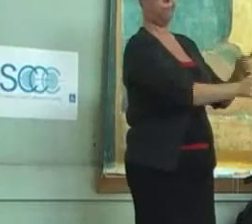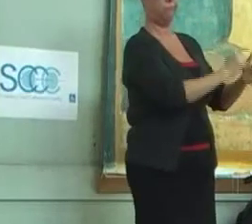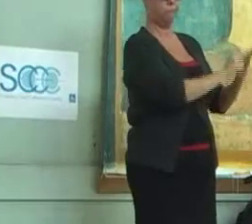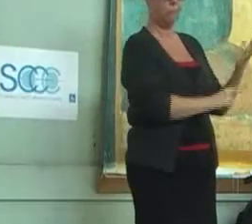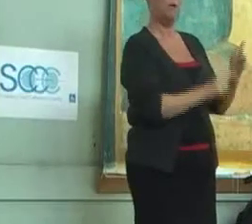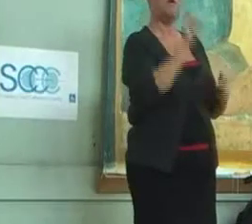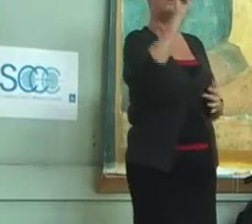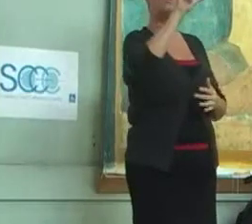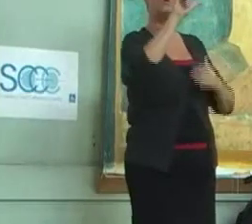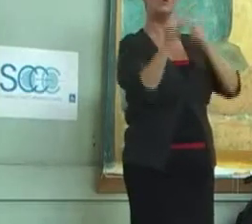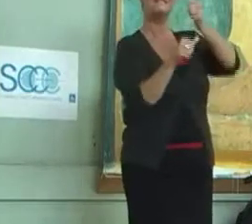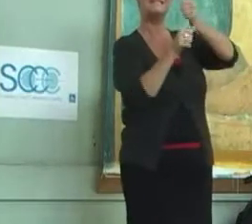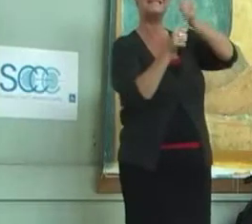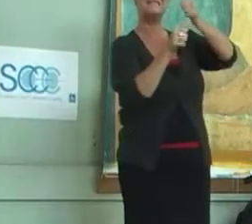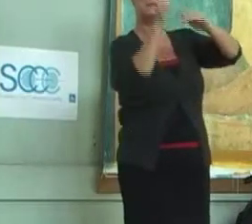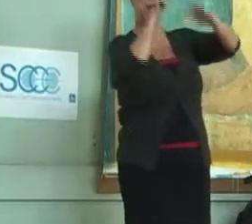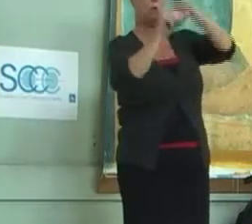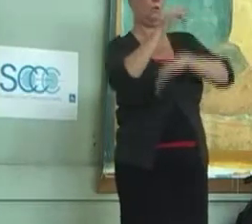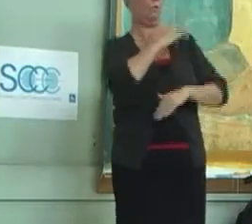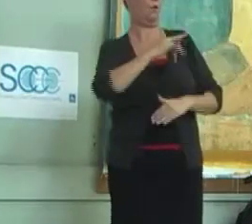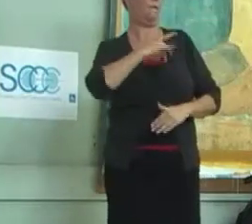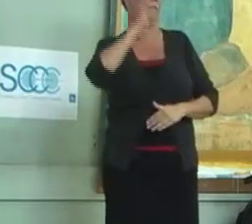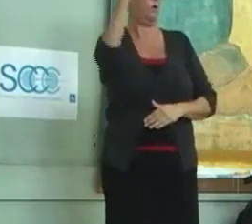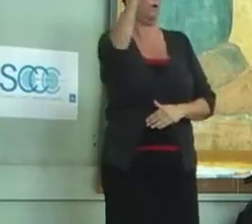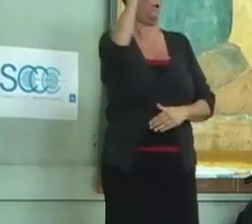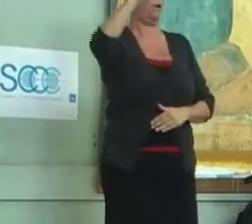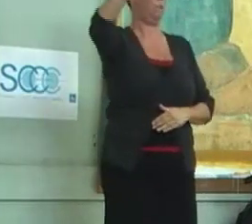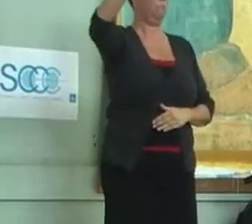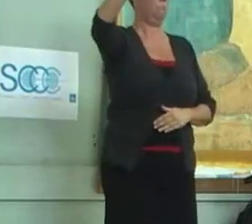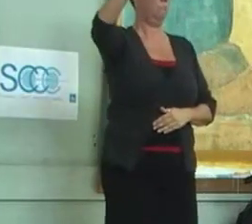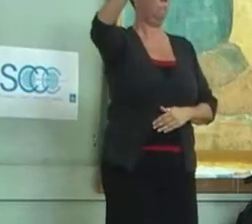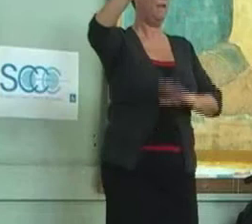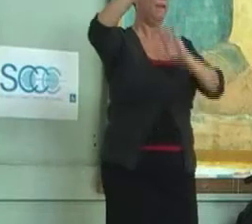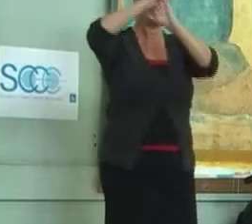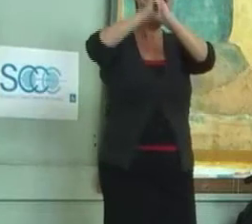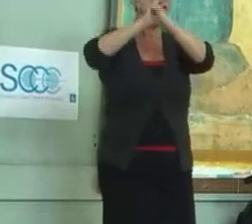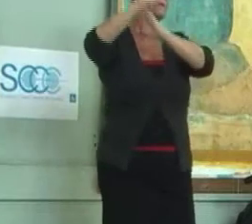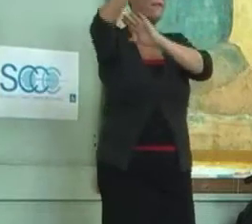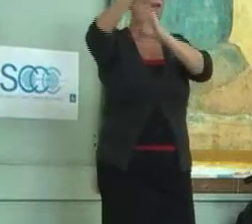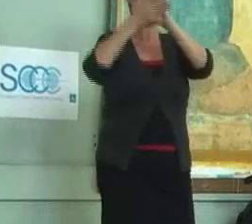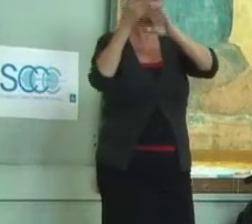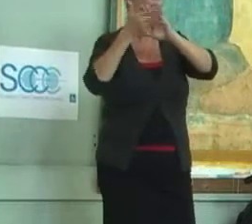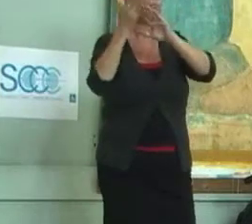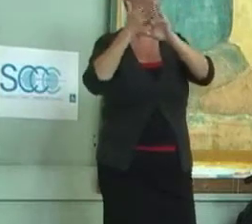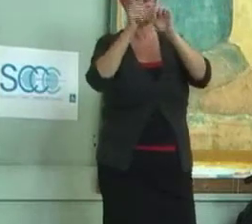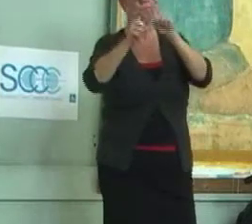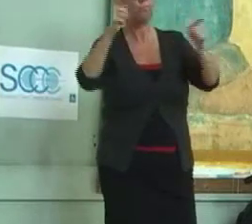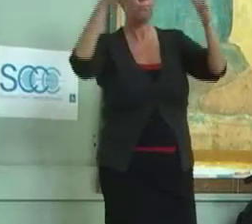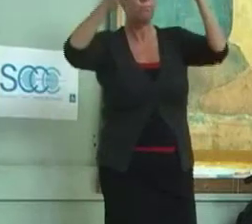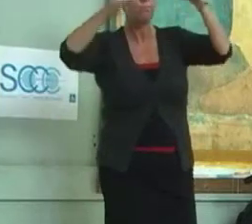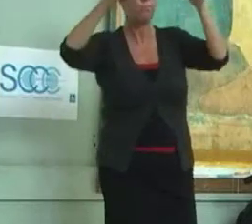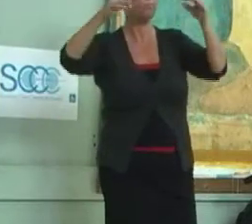They set the policies. And the city administer them. That is to say, they recognize the city does a better job